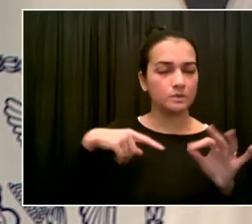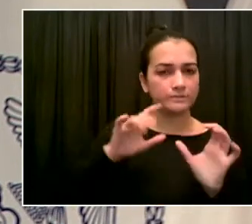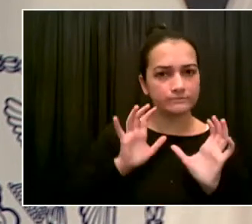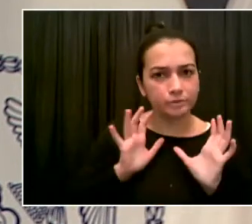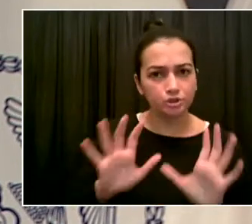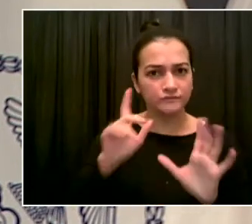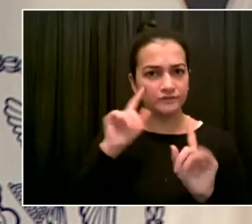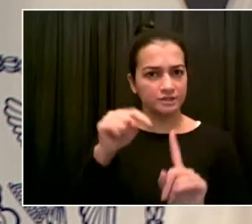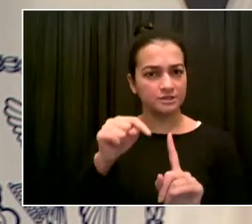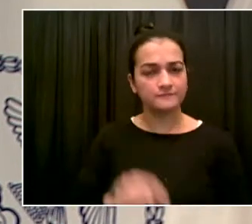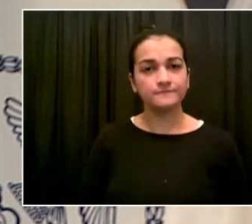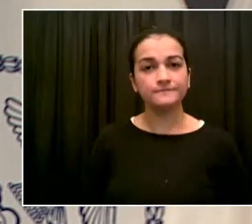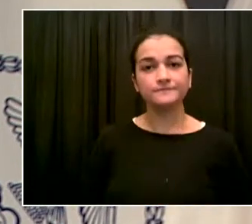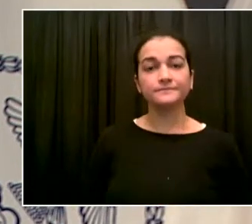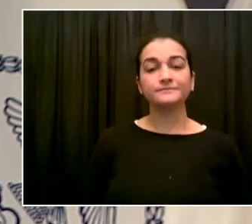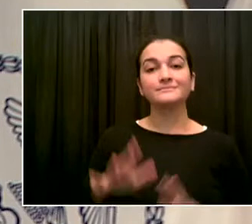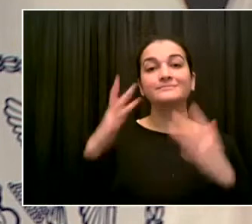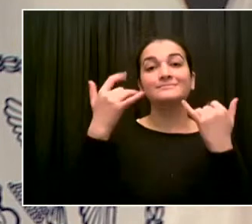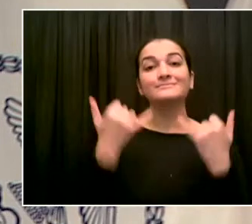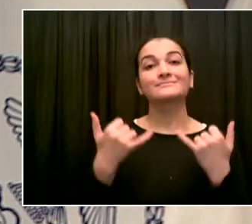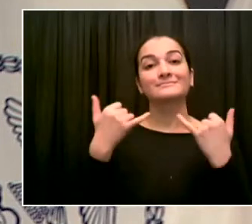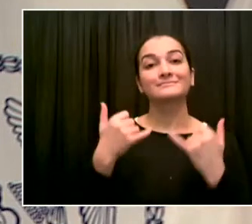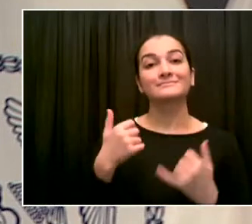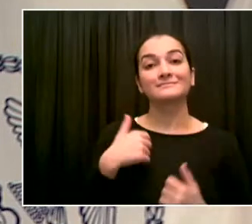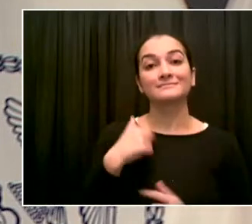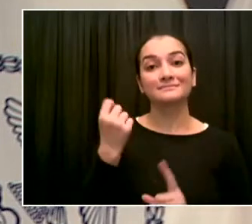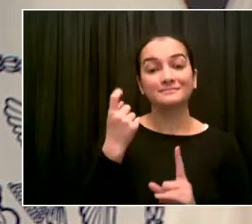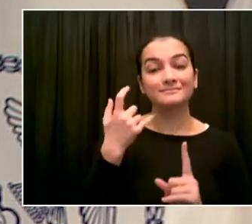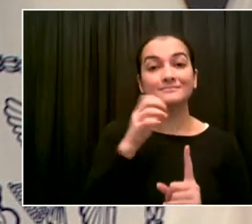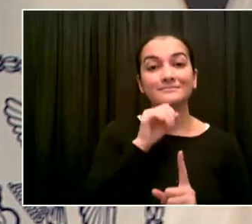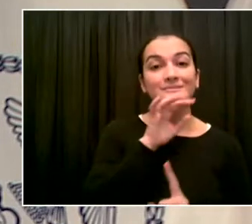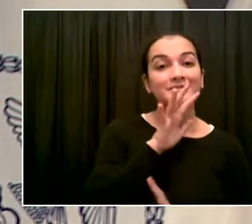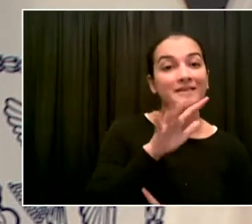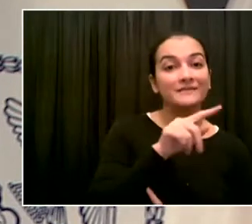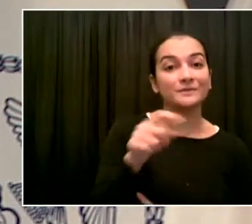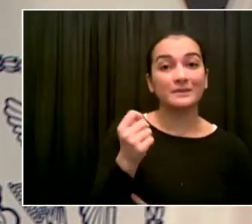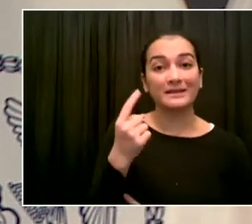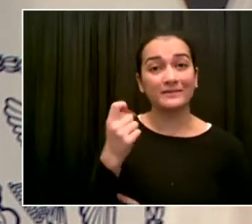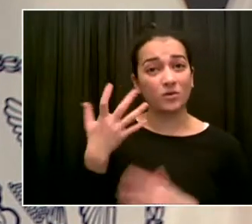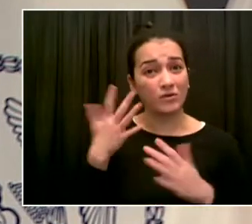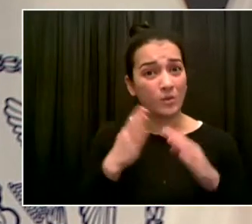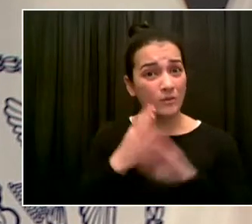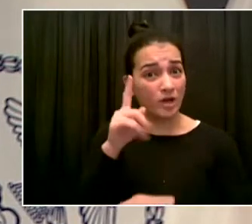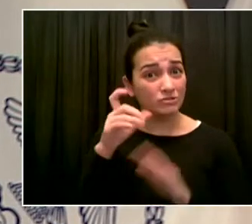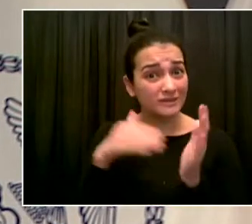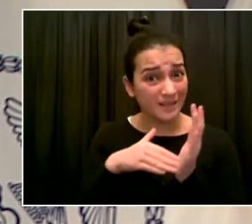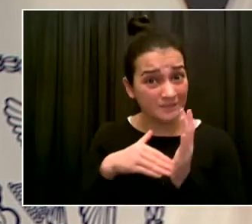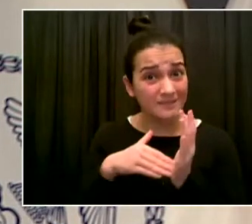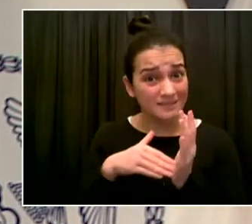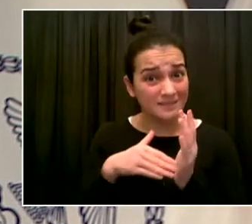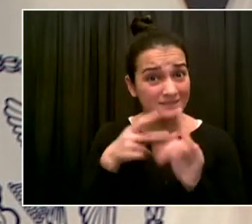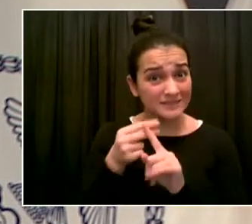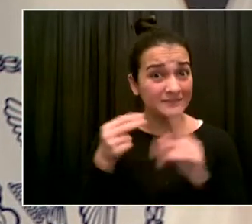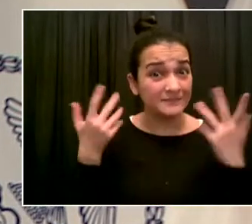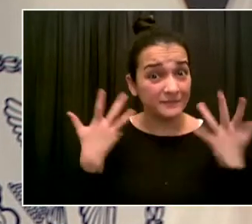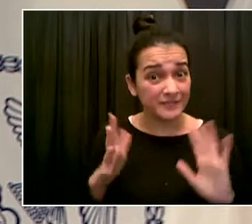DOUBLE DOWN AND CREATE URGENCY AROUND IT. THIS NUMBER I TALKED TO OYU ABOUT TODAY,